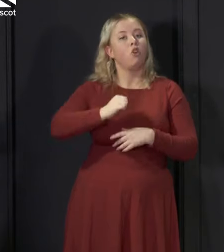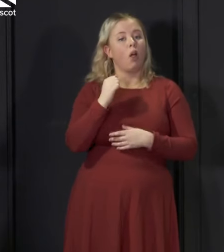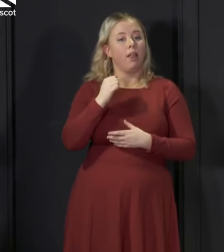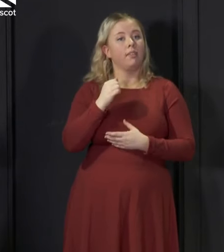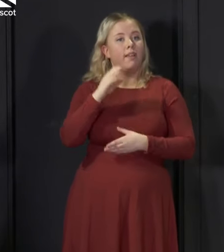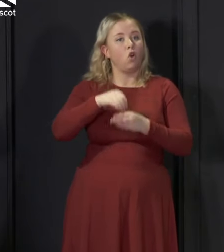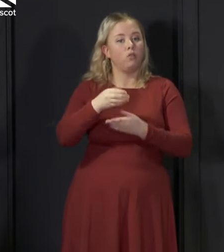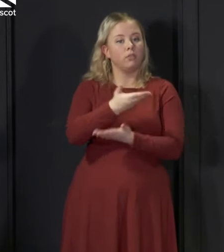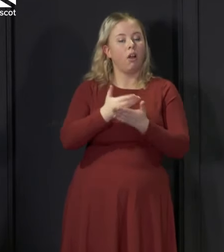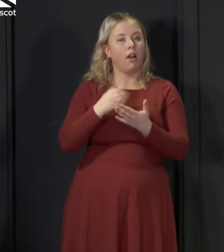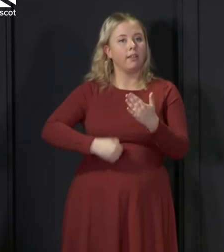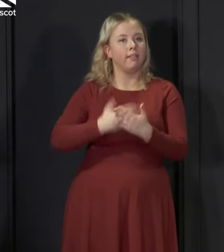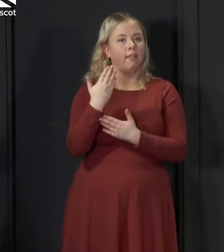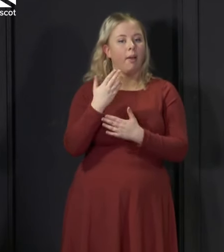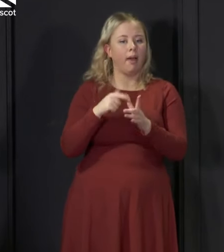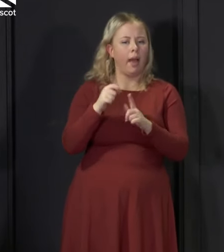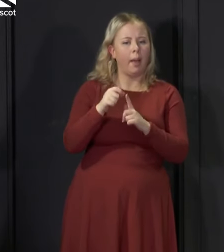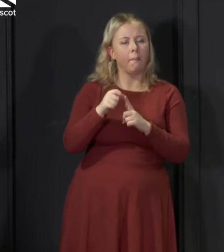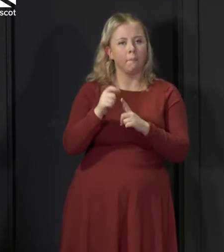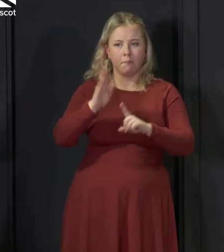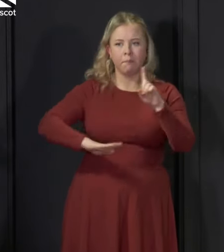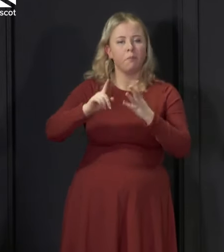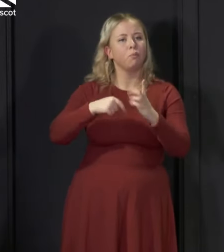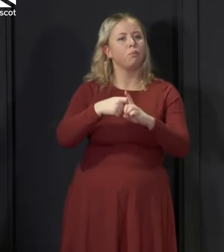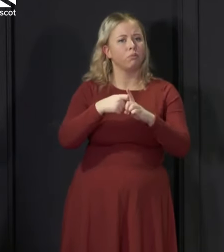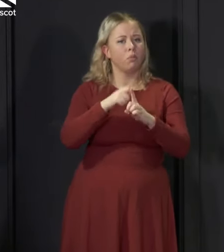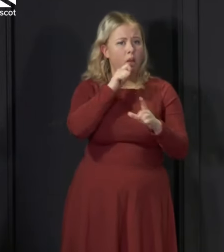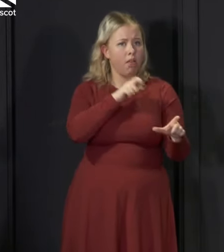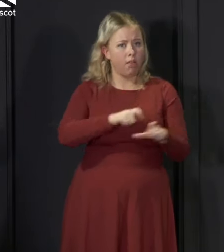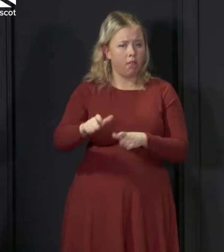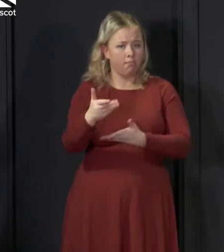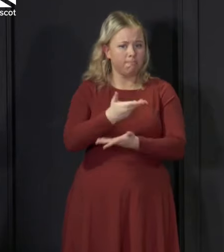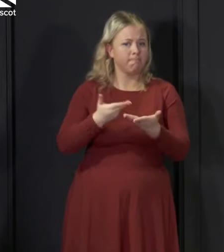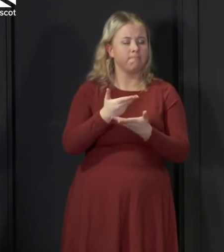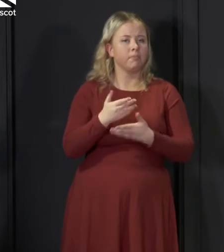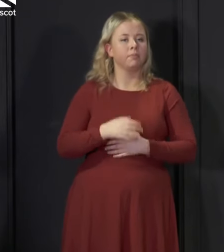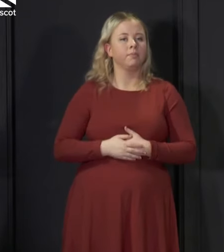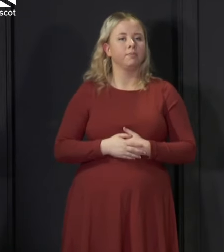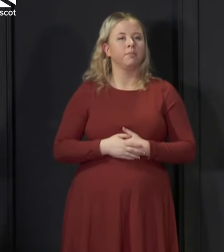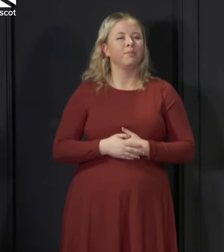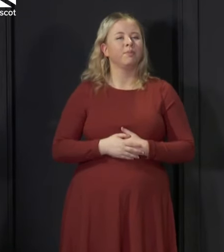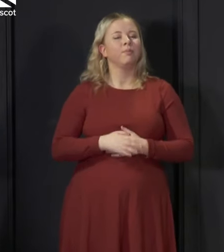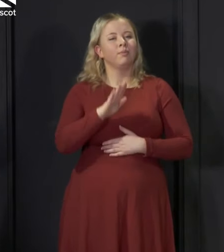of that app UK-wide and will continue to be so. I don't think, and I would caution against